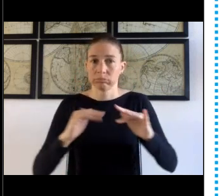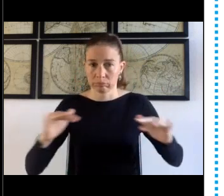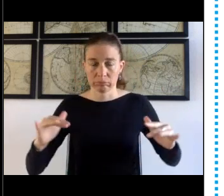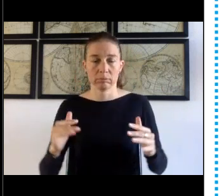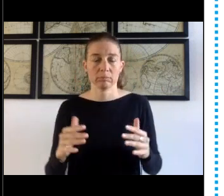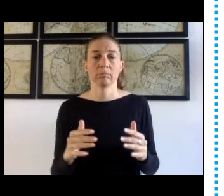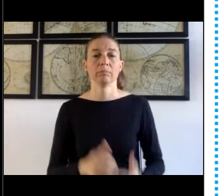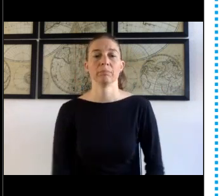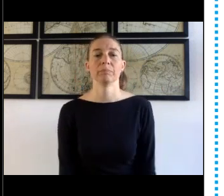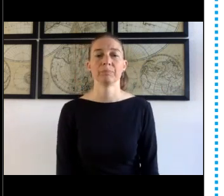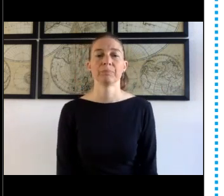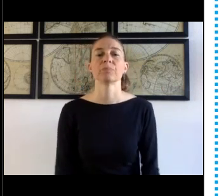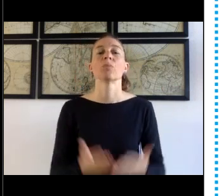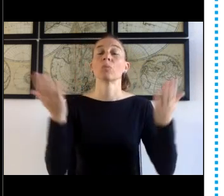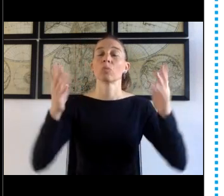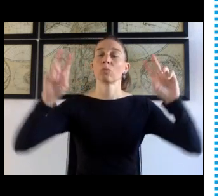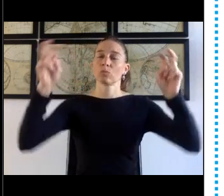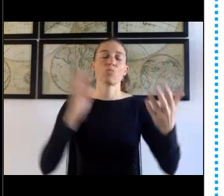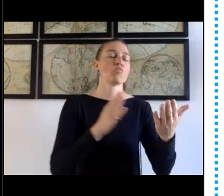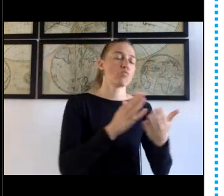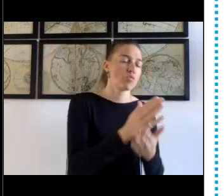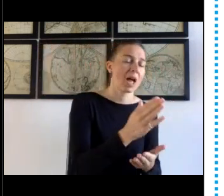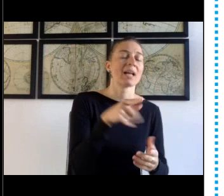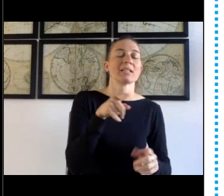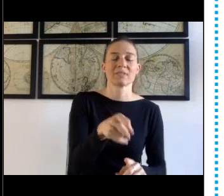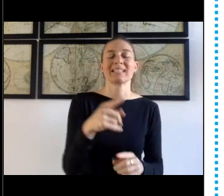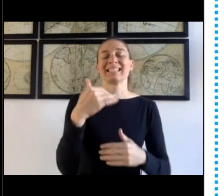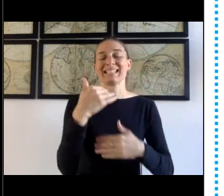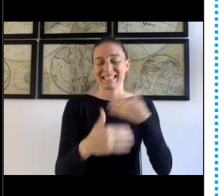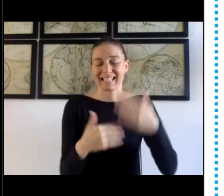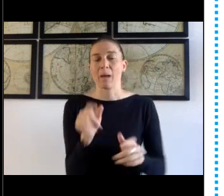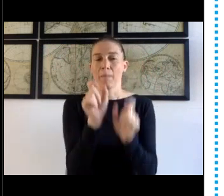rights of disabled persons and persons with reduced mobility.